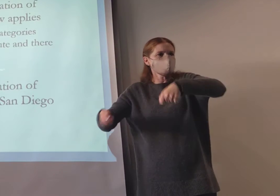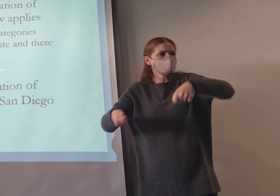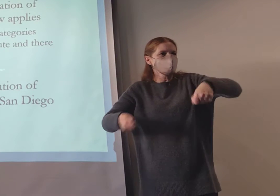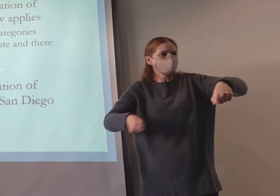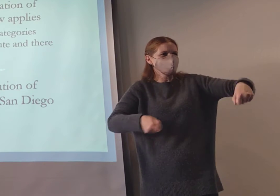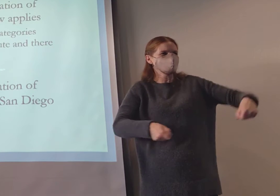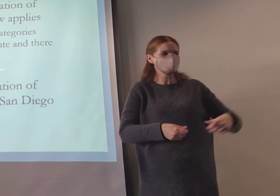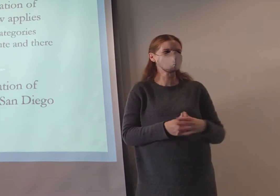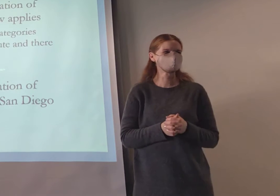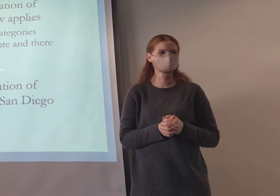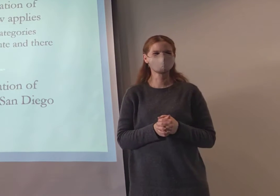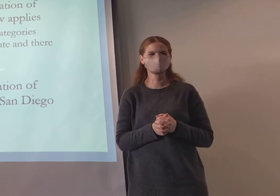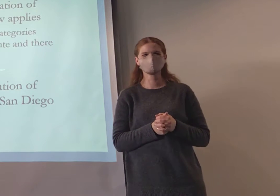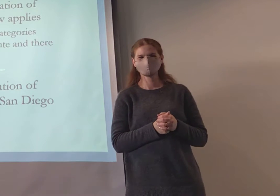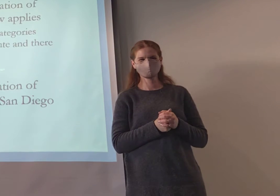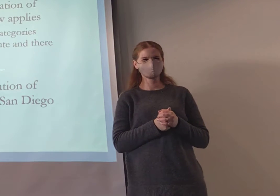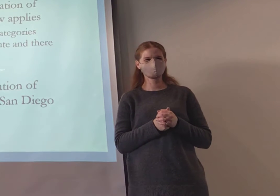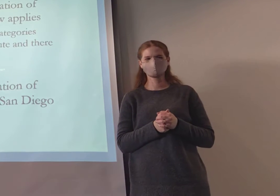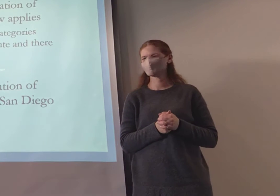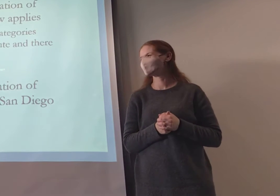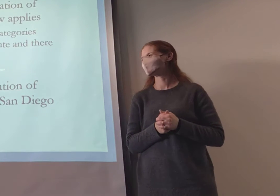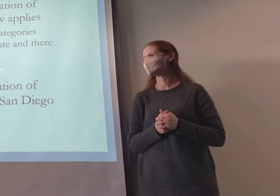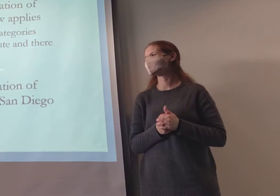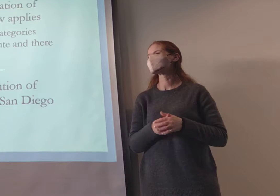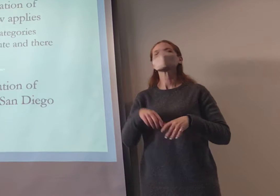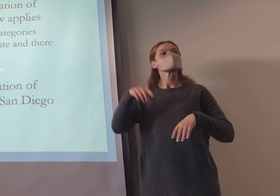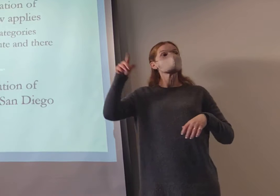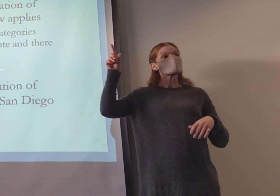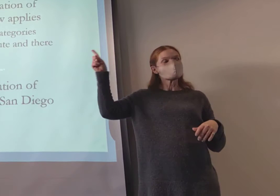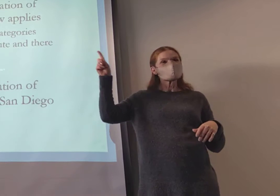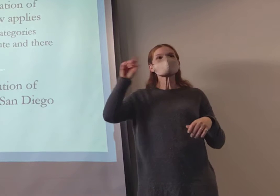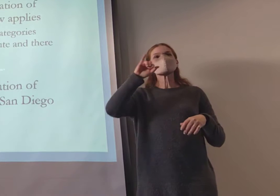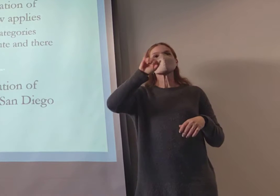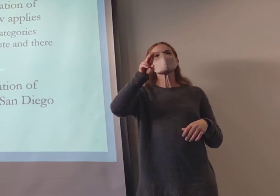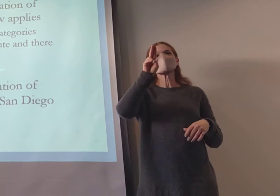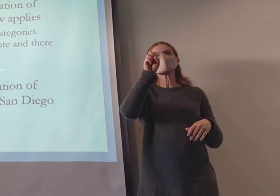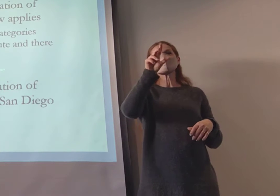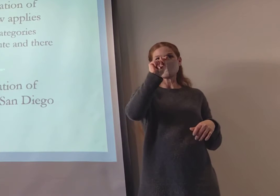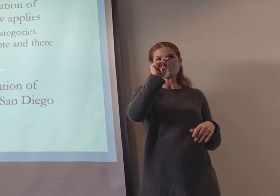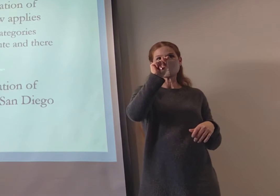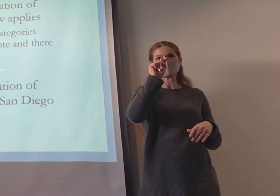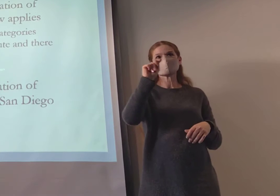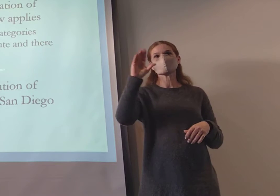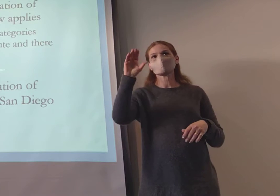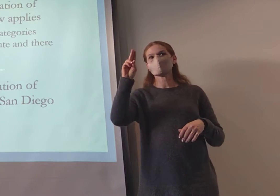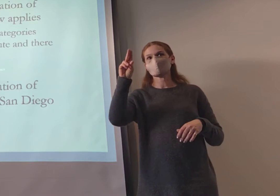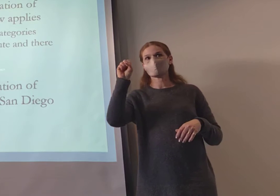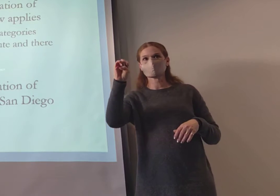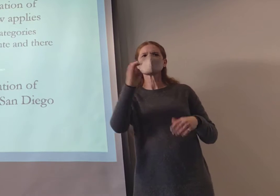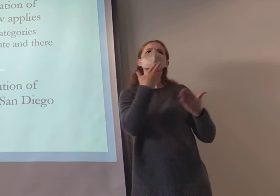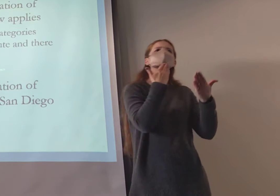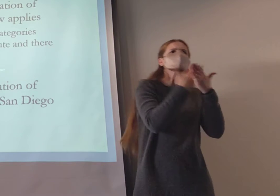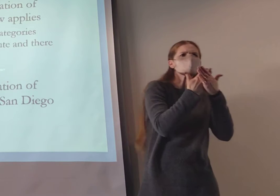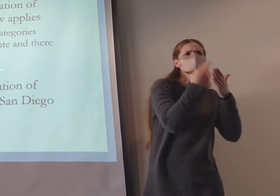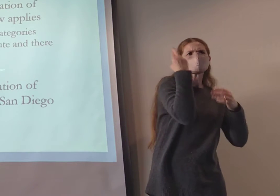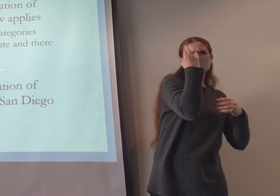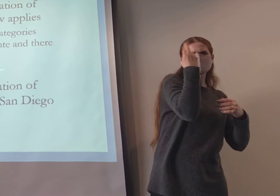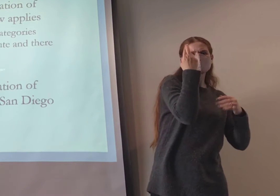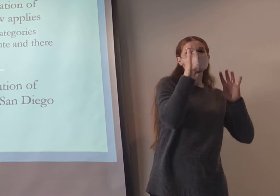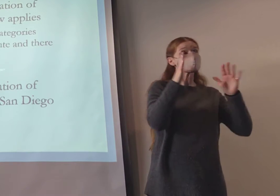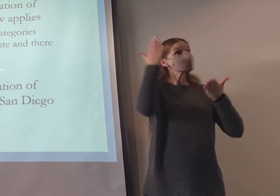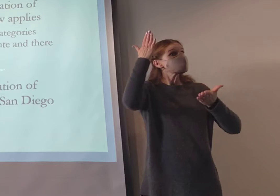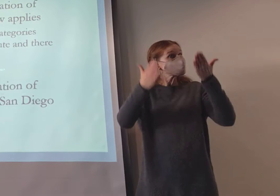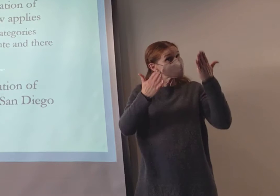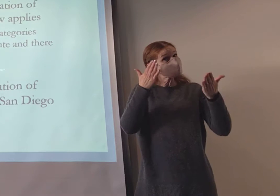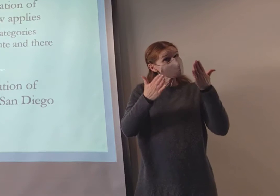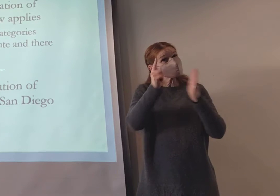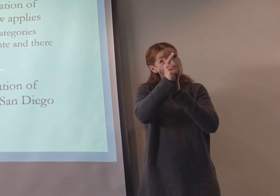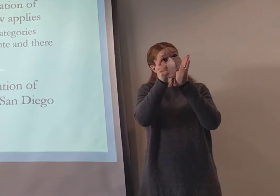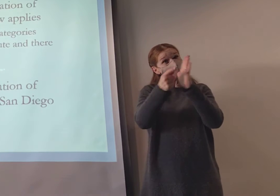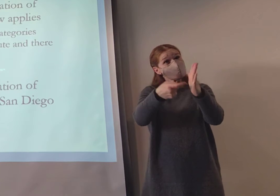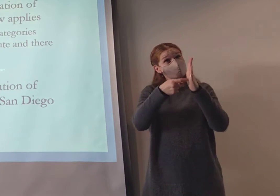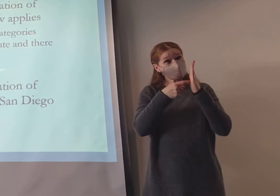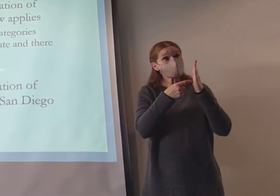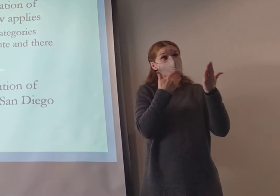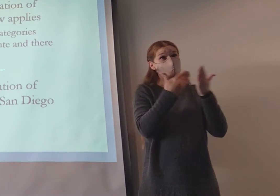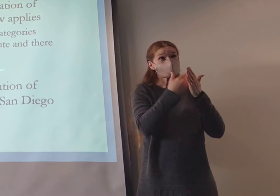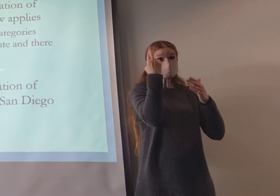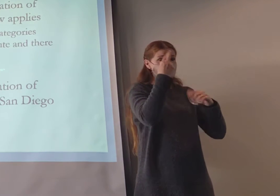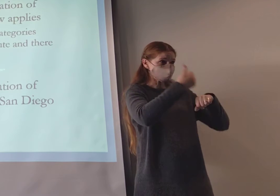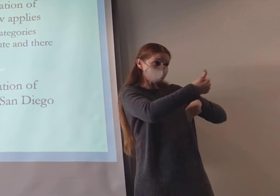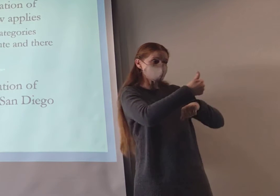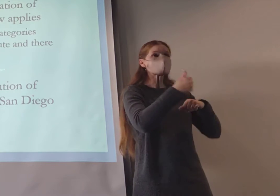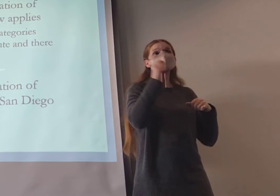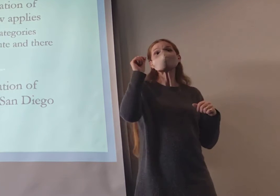So Just Cause is required for a landlord to give if the tenant has been in there for 12 months.